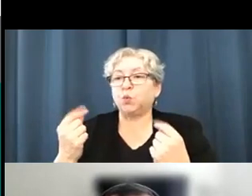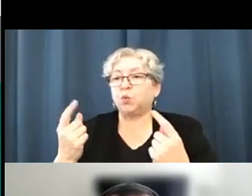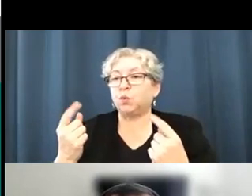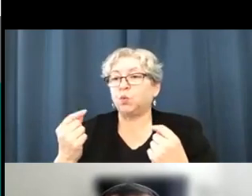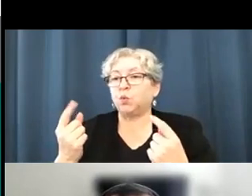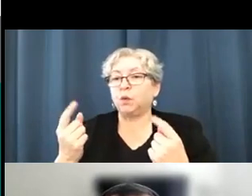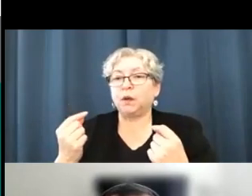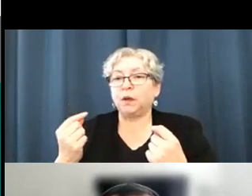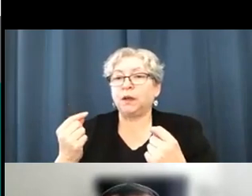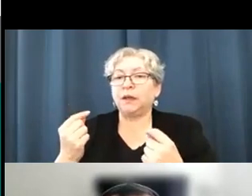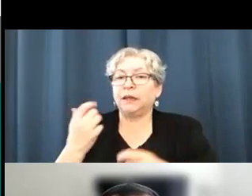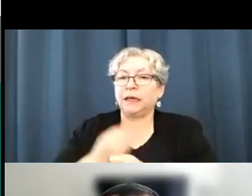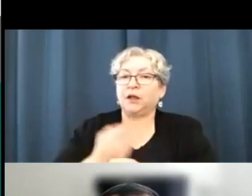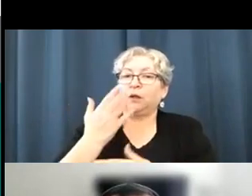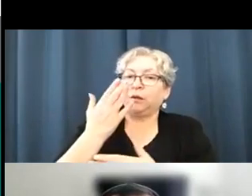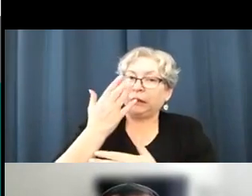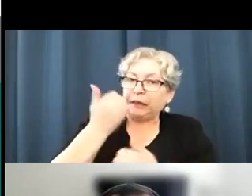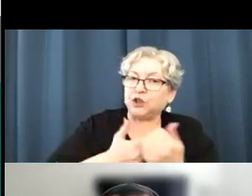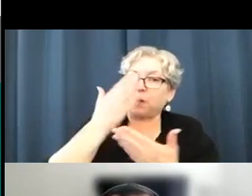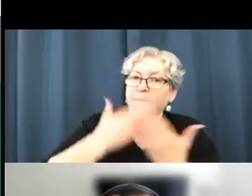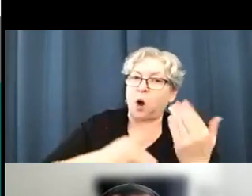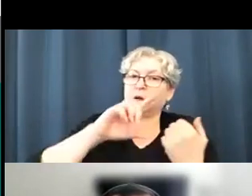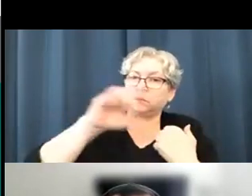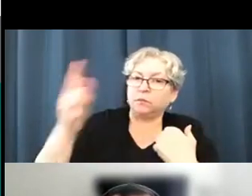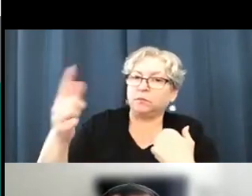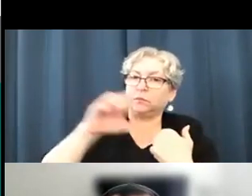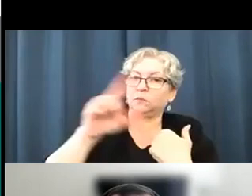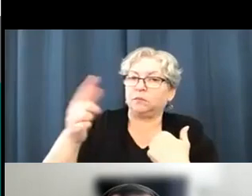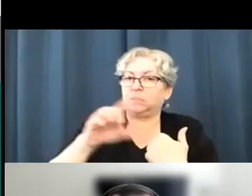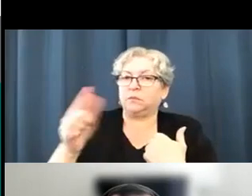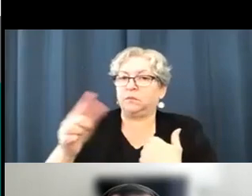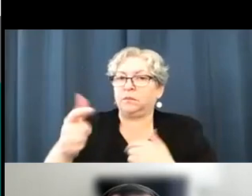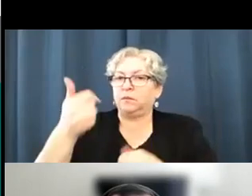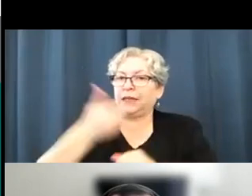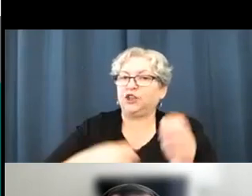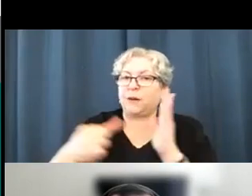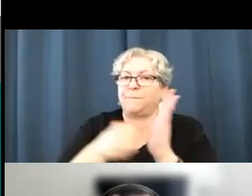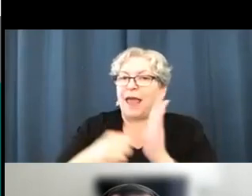get through each element on the page and make sure that each and every element